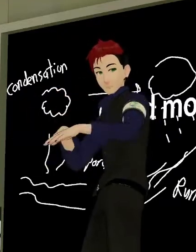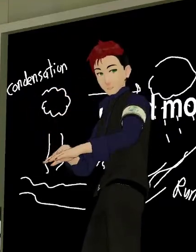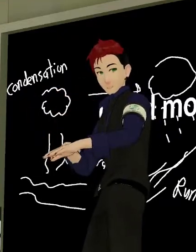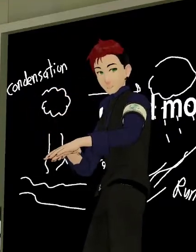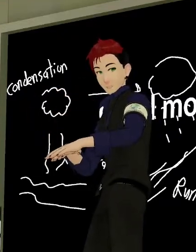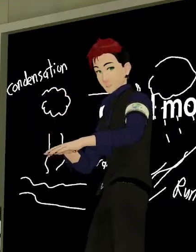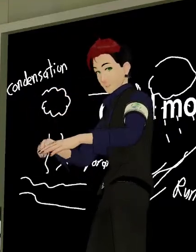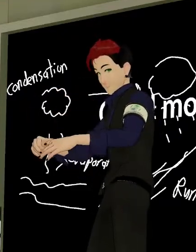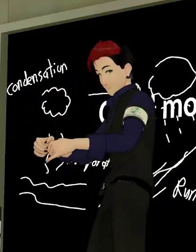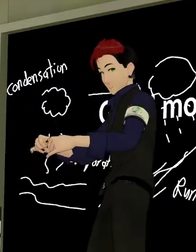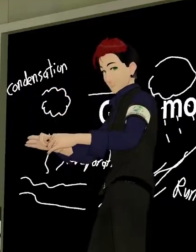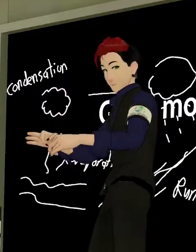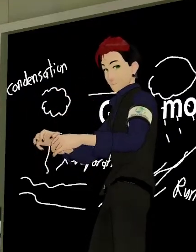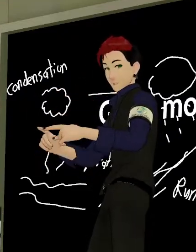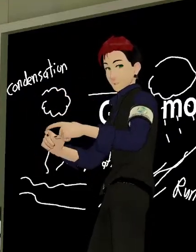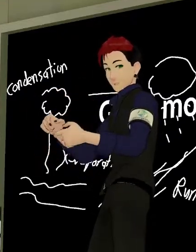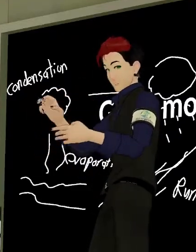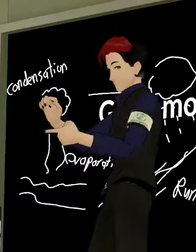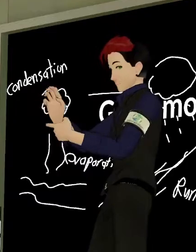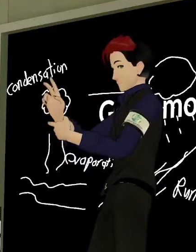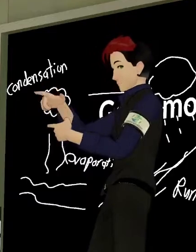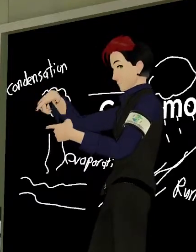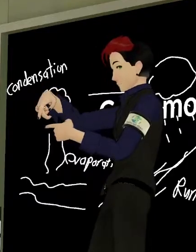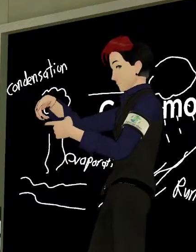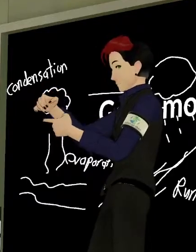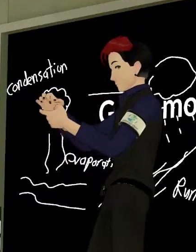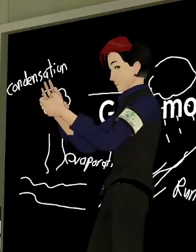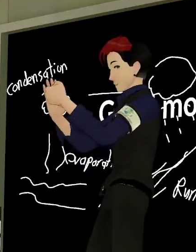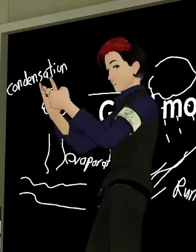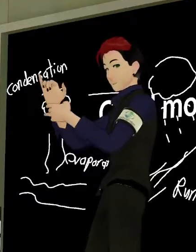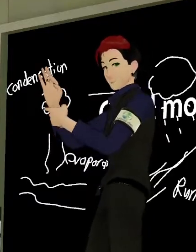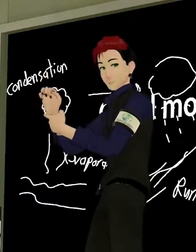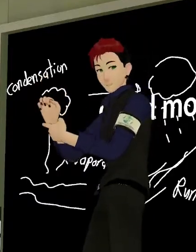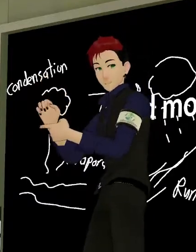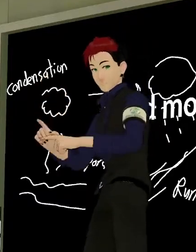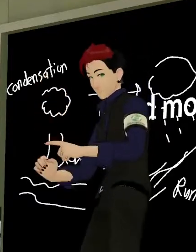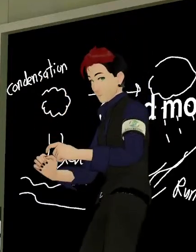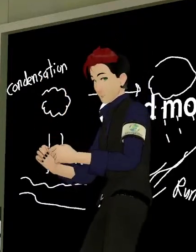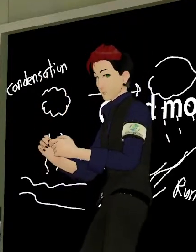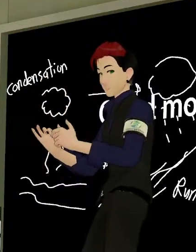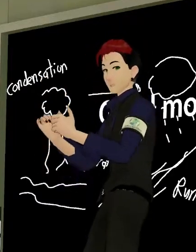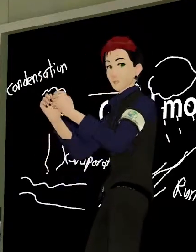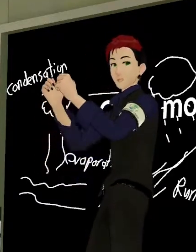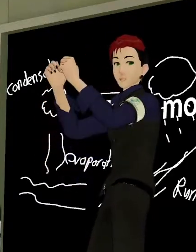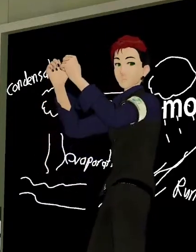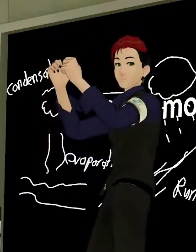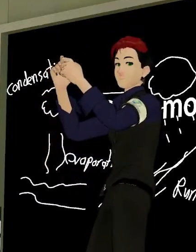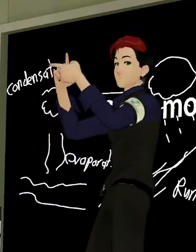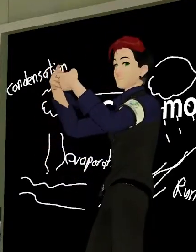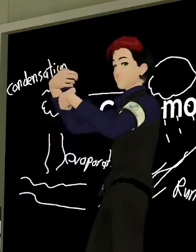in the ocean and then evaporate evaporates and it goes up